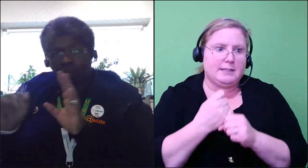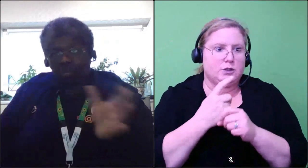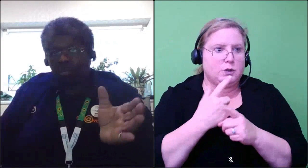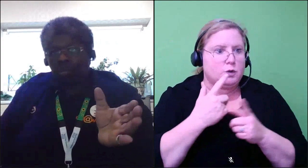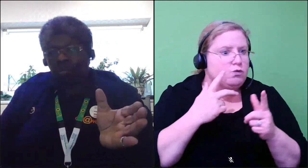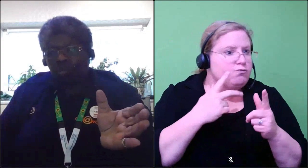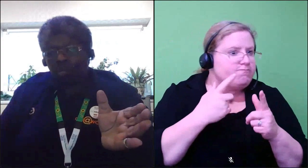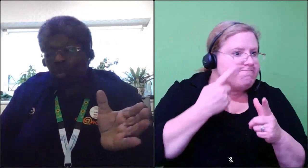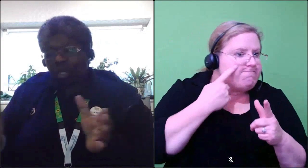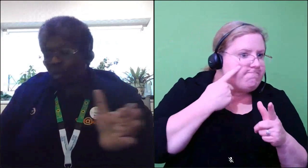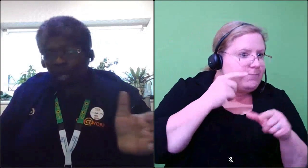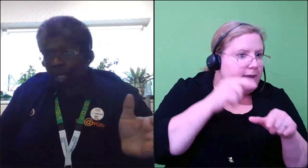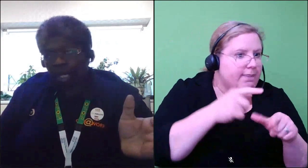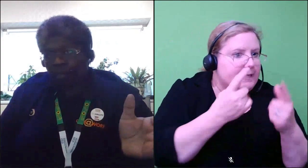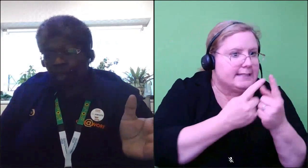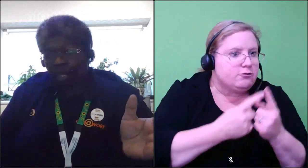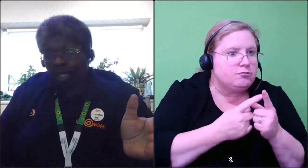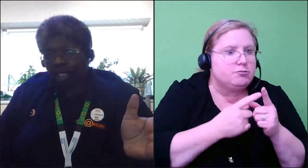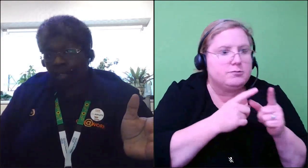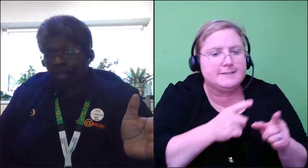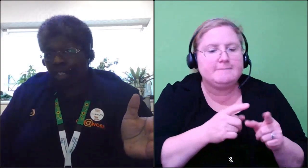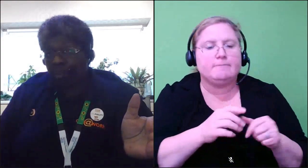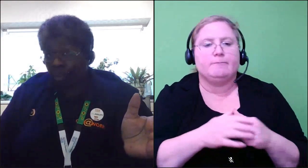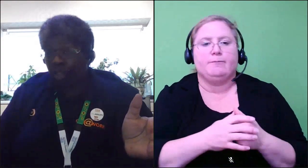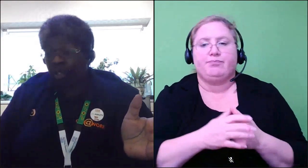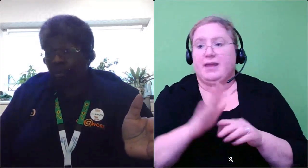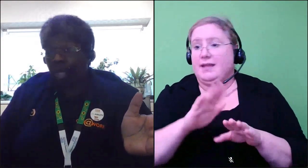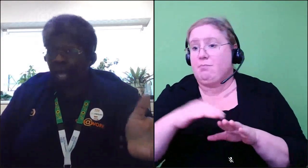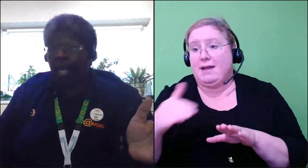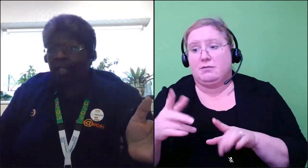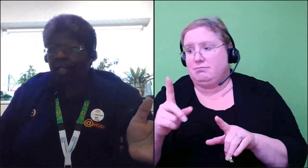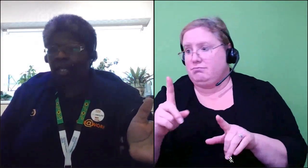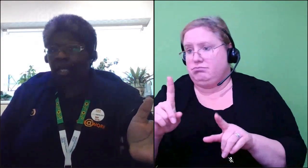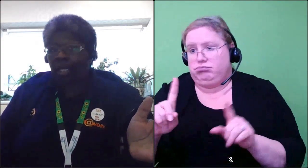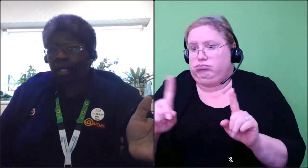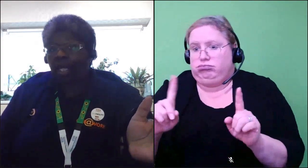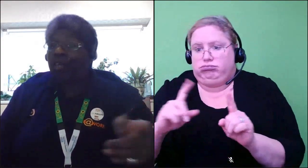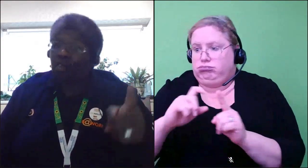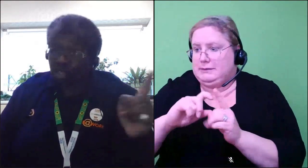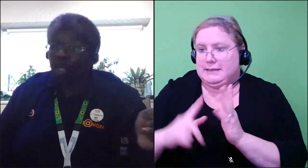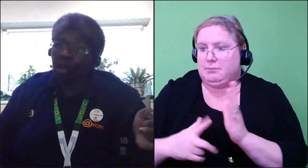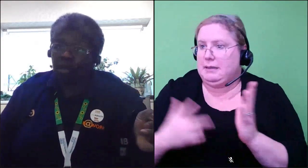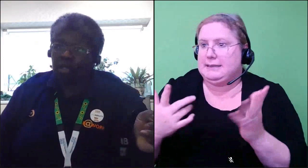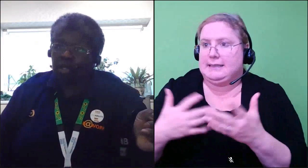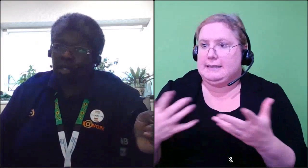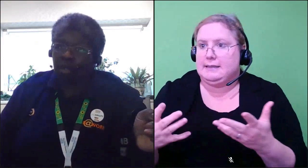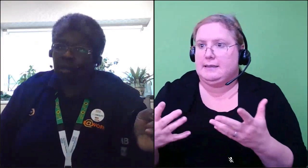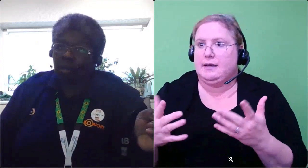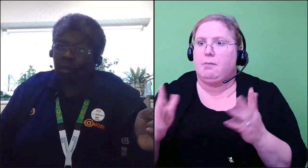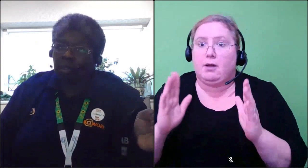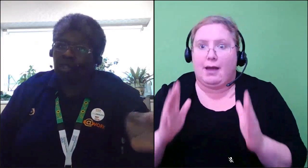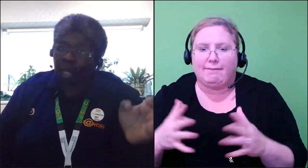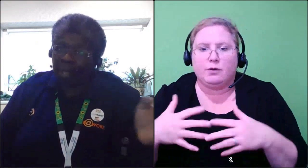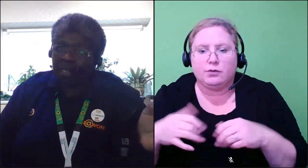matter what kind of disability a person has, then you've got to start because that makes